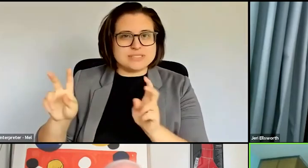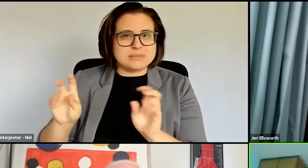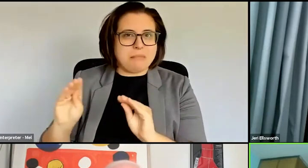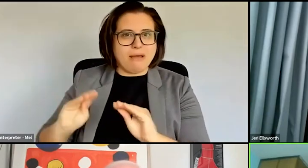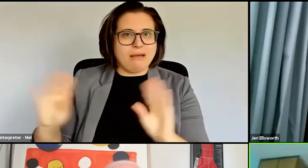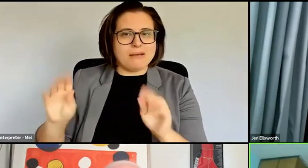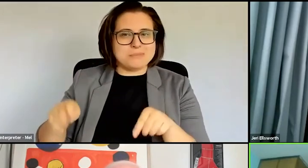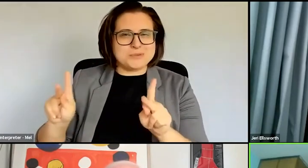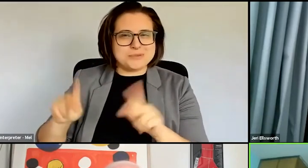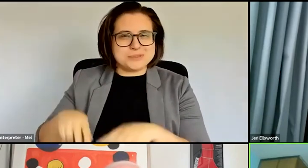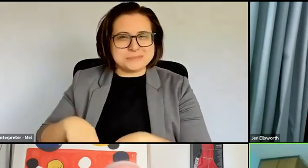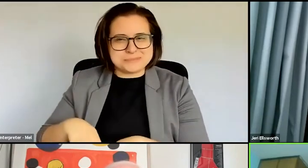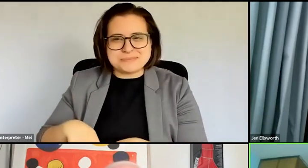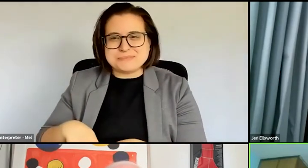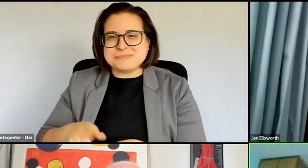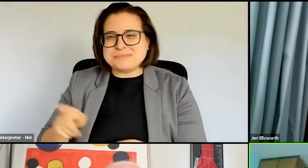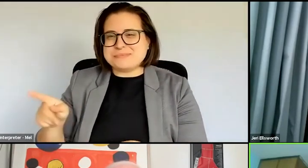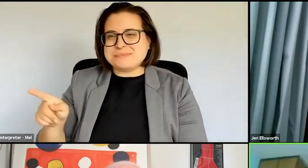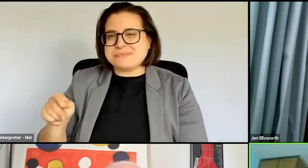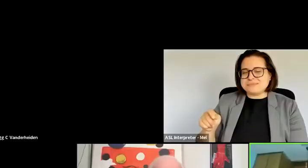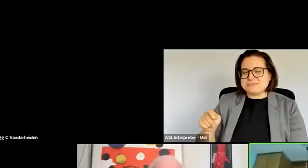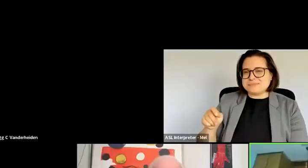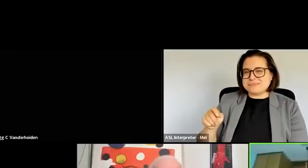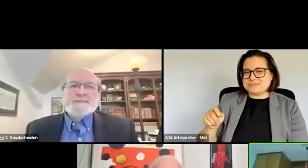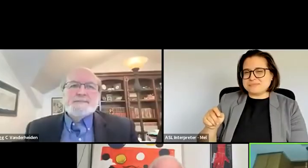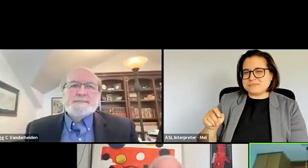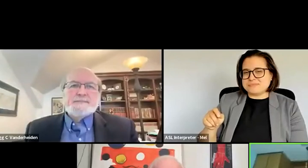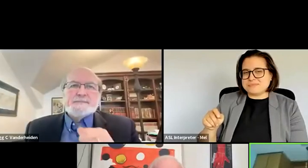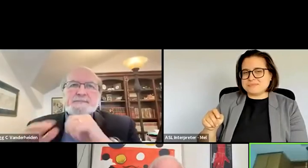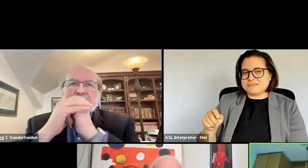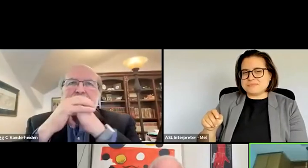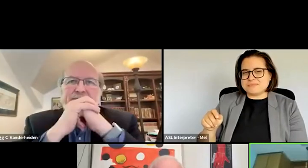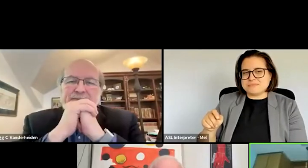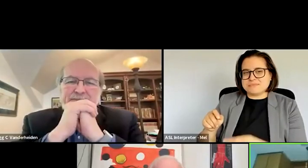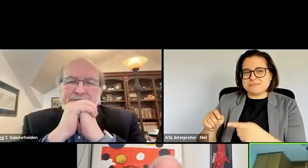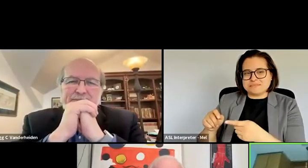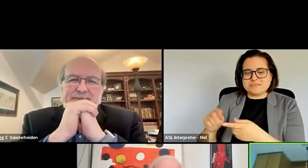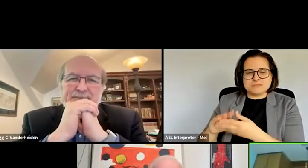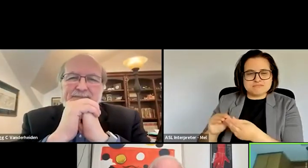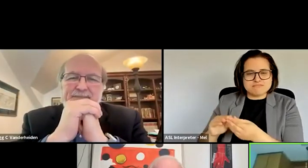we've had to share with Bran and Jerri -- these fantastic thoughts about the future of interface.